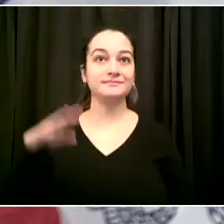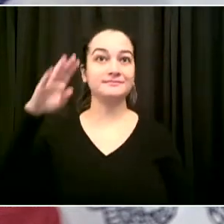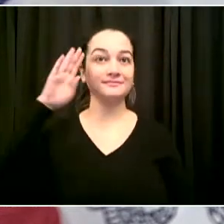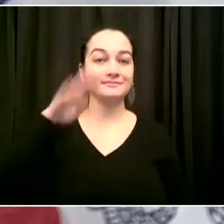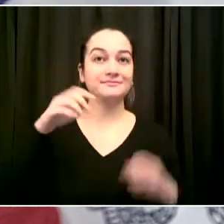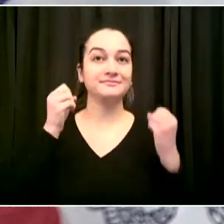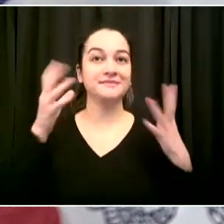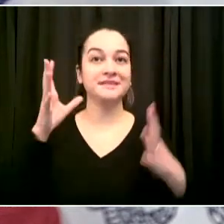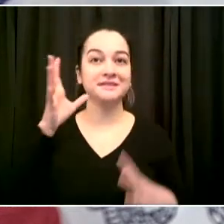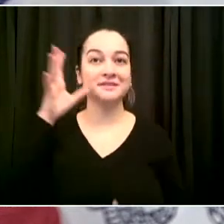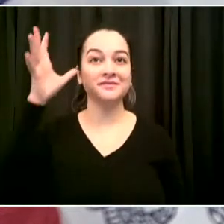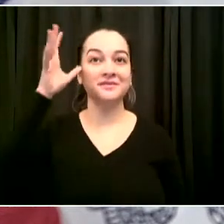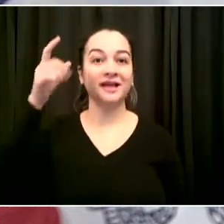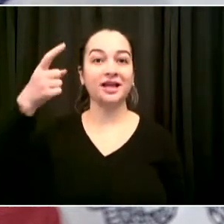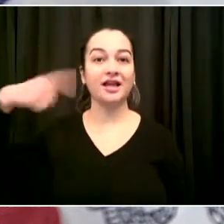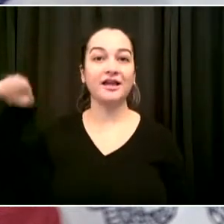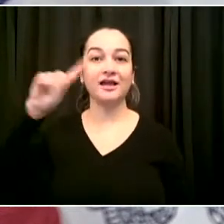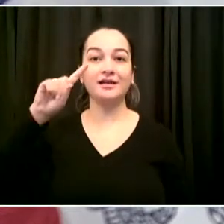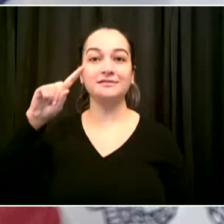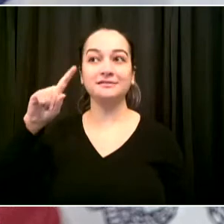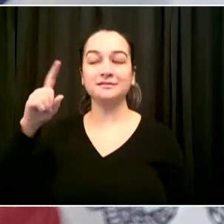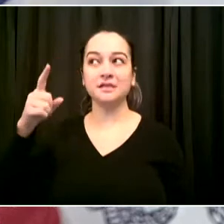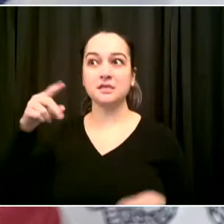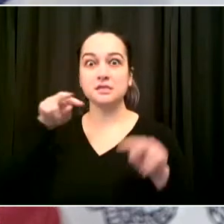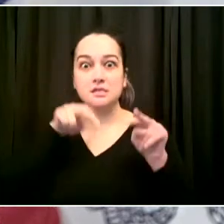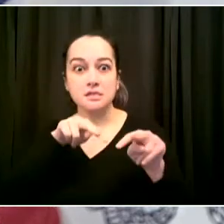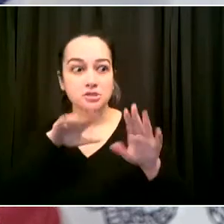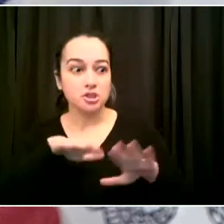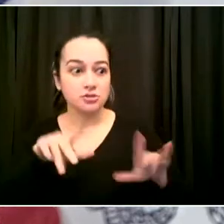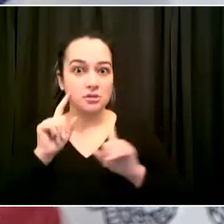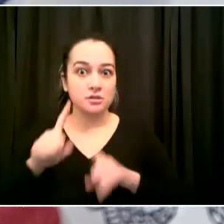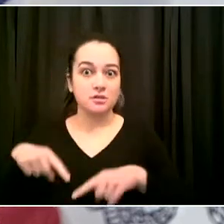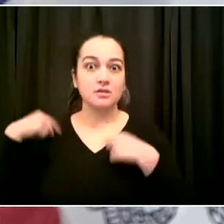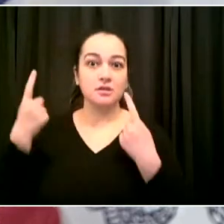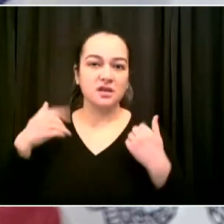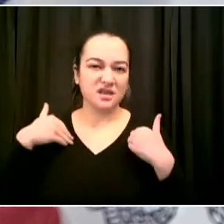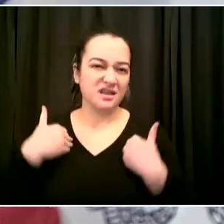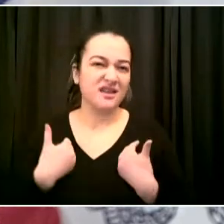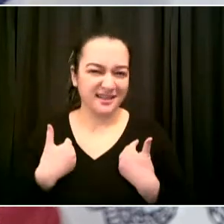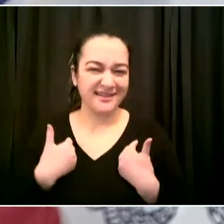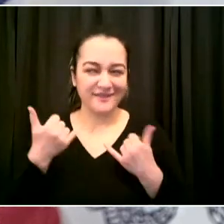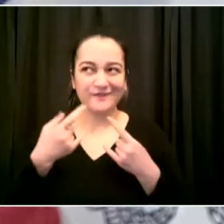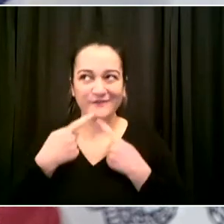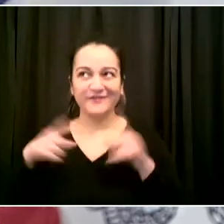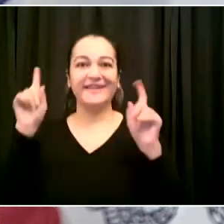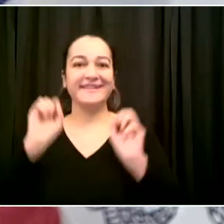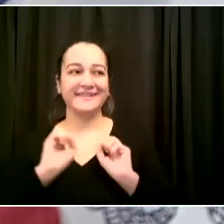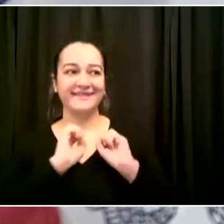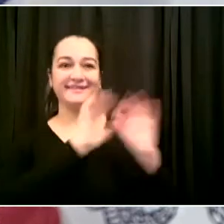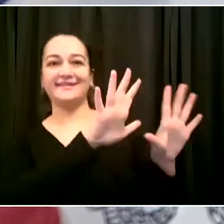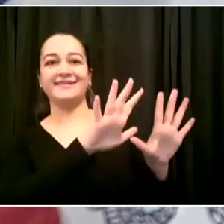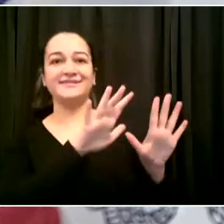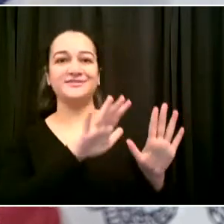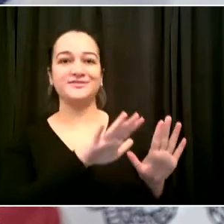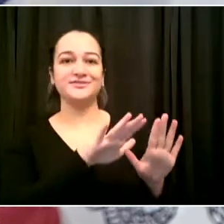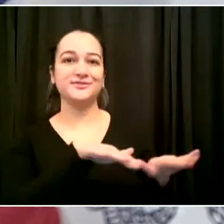WE SAW TODAY.